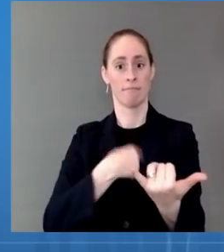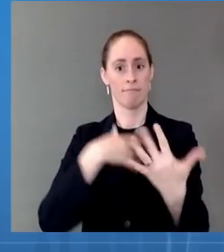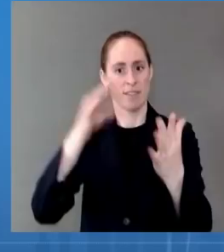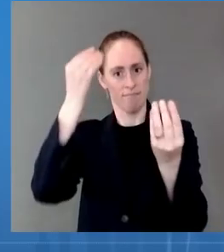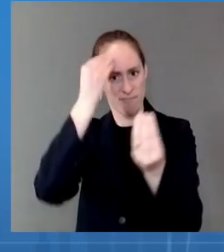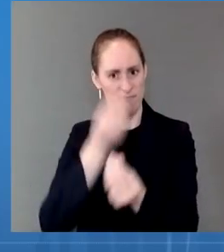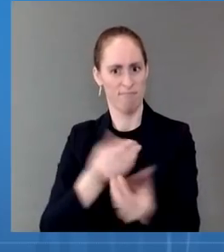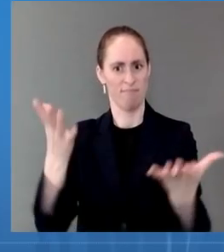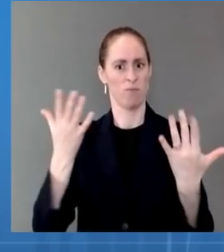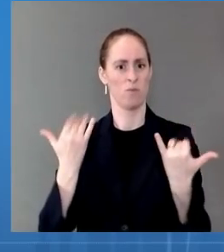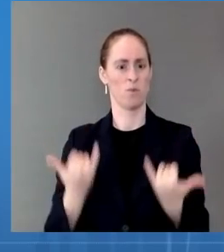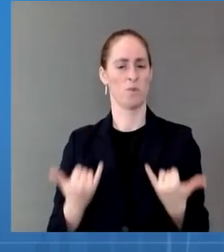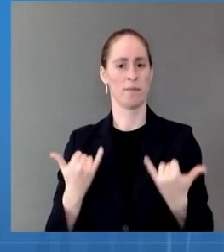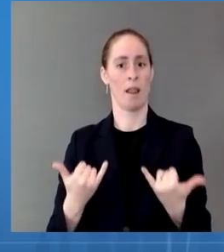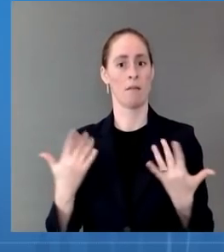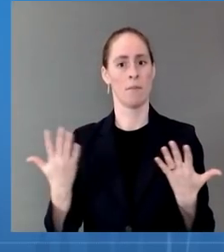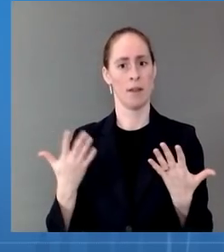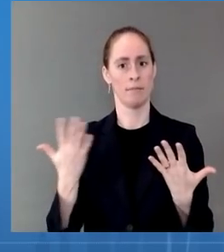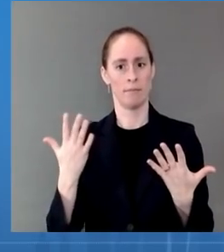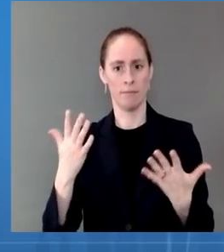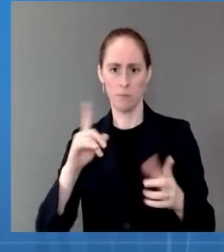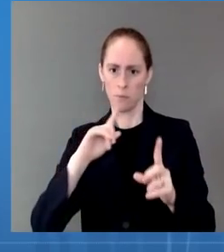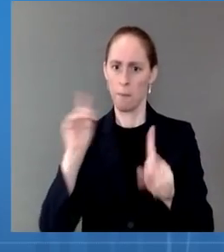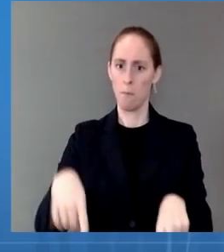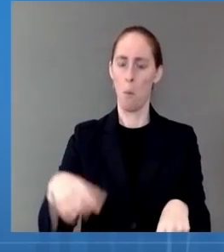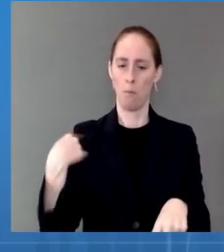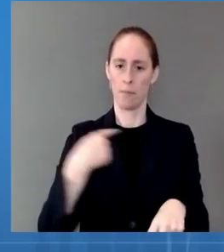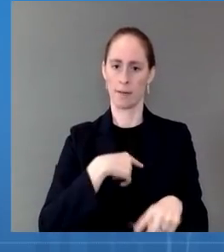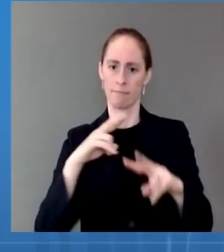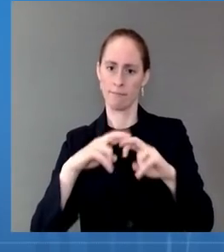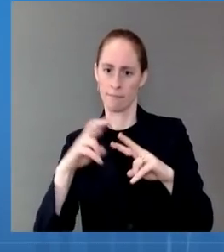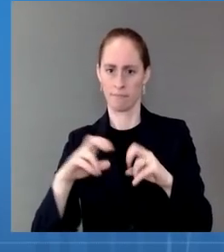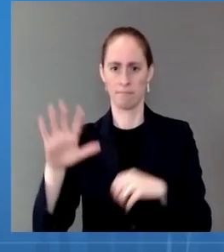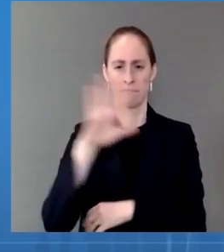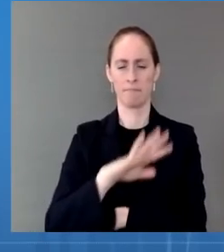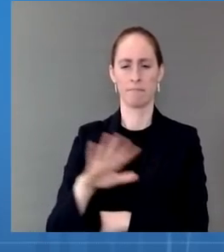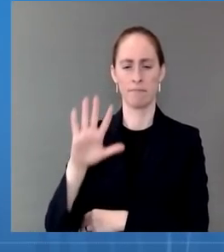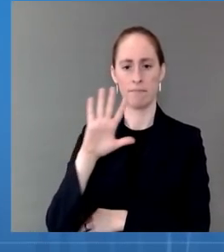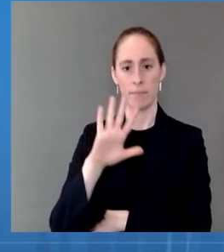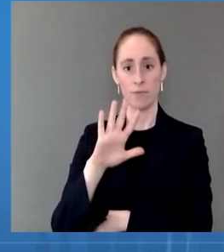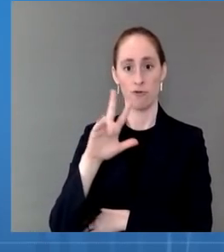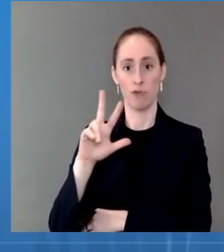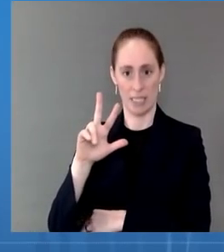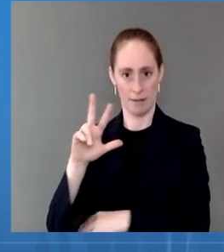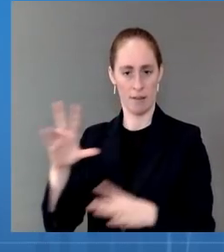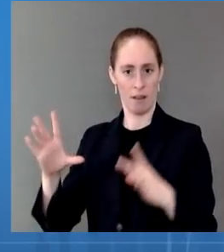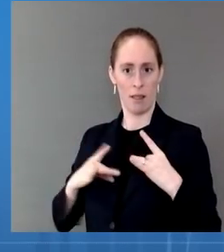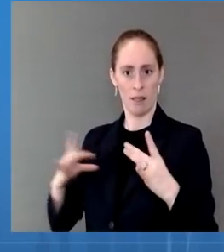Omicron cases in the United States. As you can see reflected on this map, as of today,